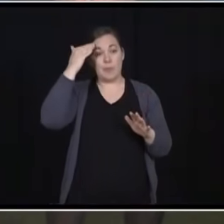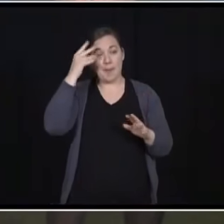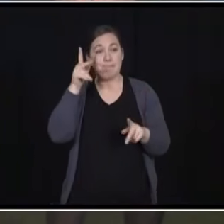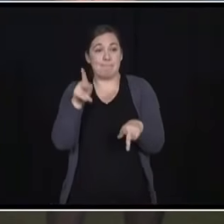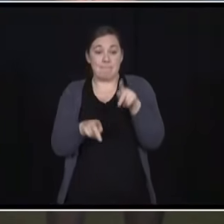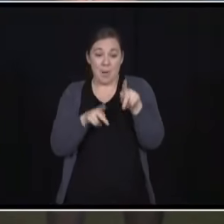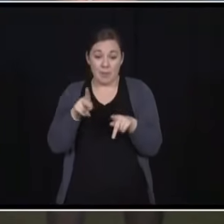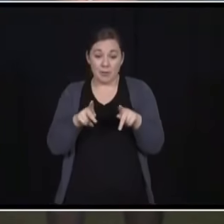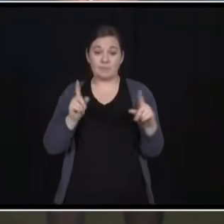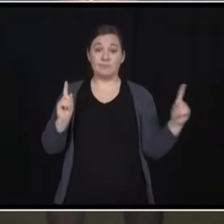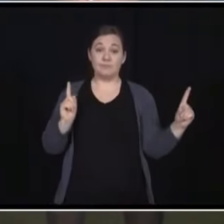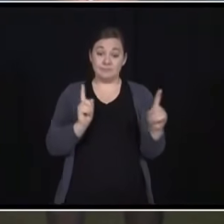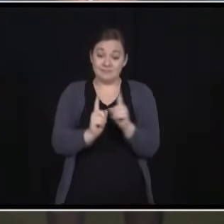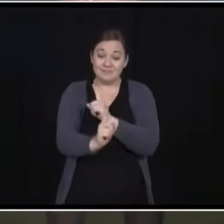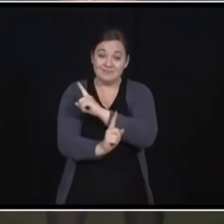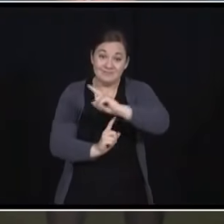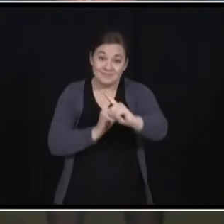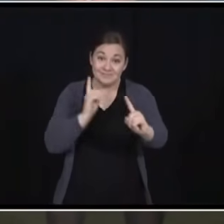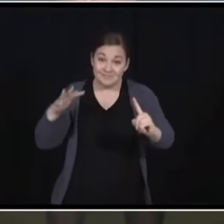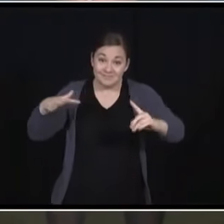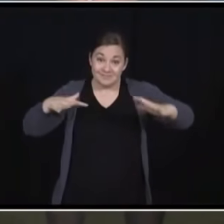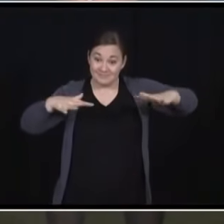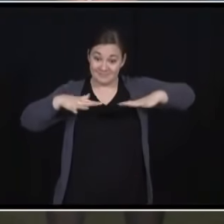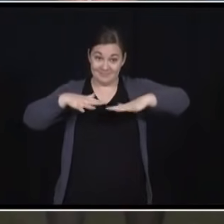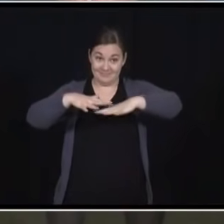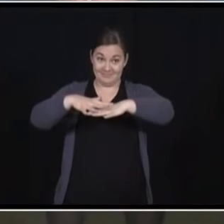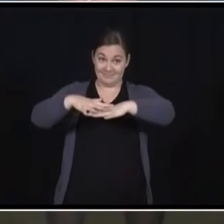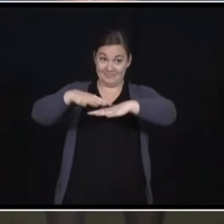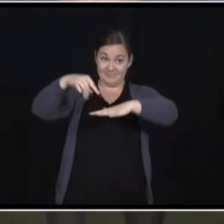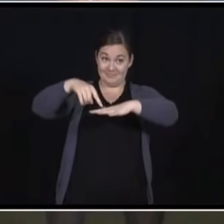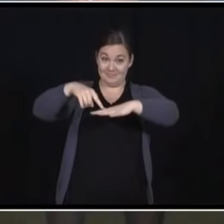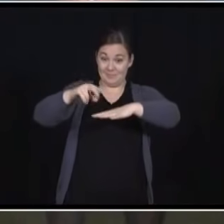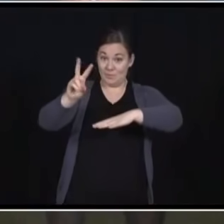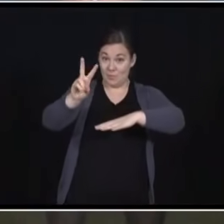source of infection. I think the data is somewhat limited in that